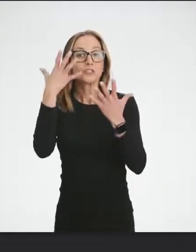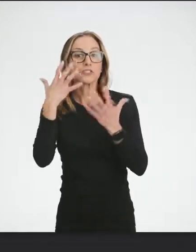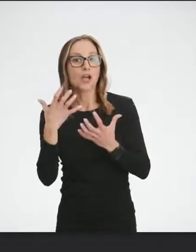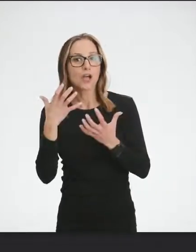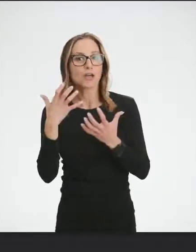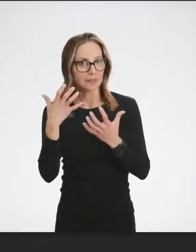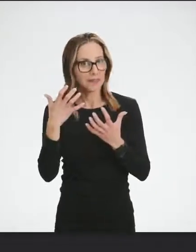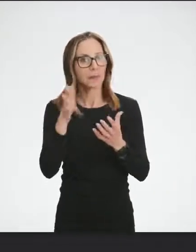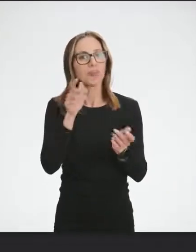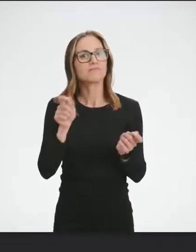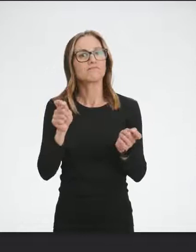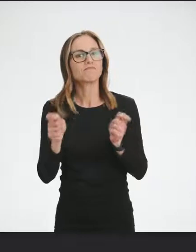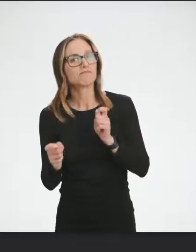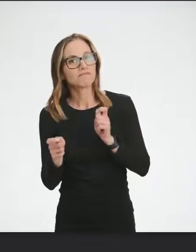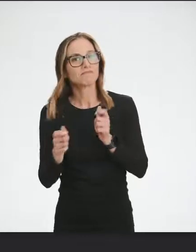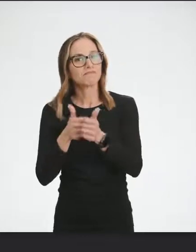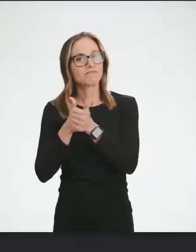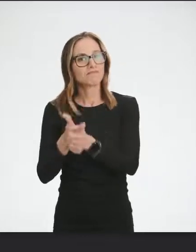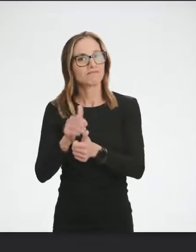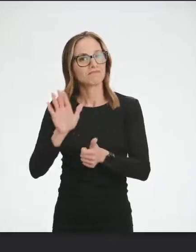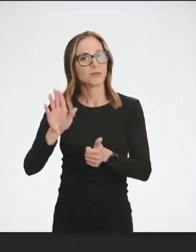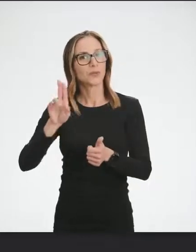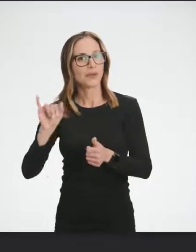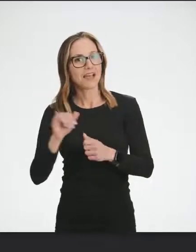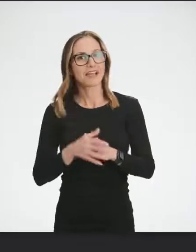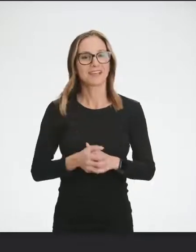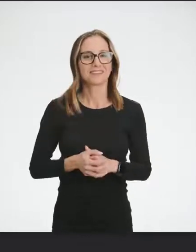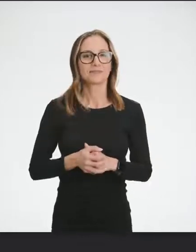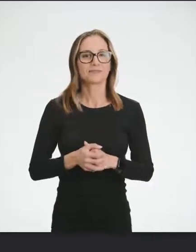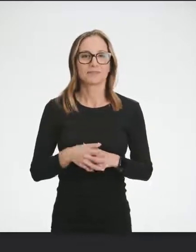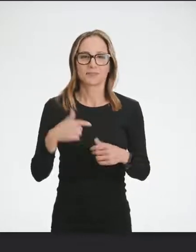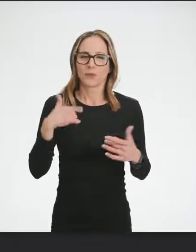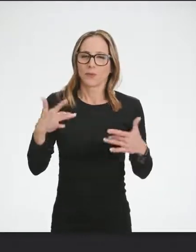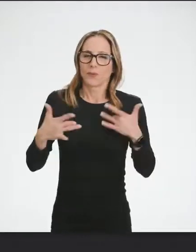When a user switches into Dark Mode, the map will adjust together with the rest of the UI.